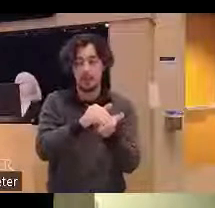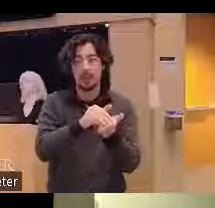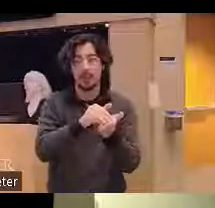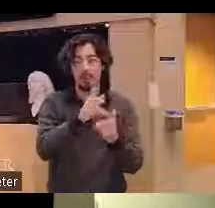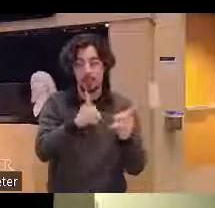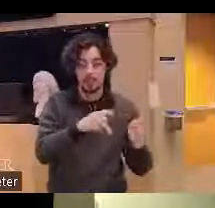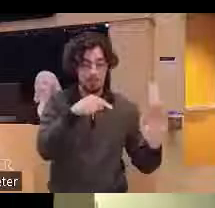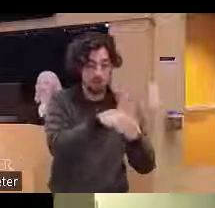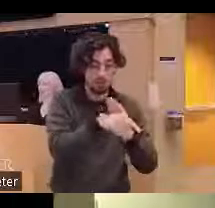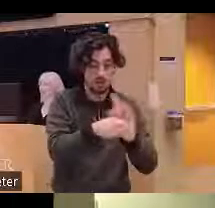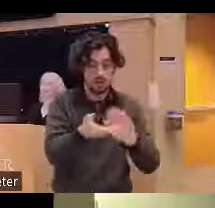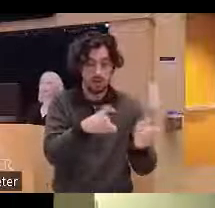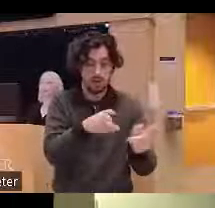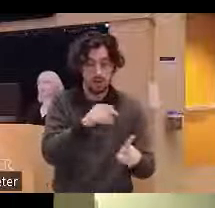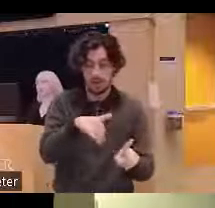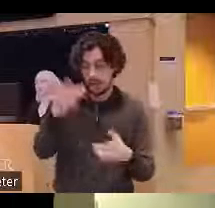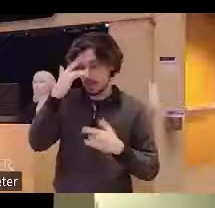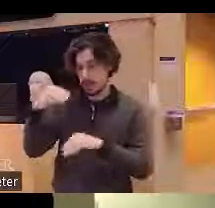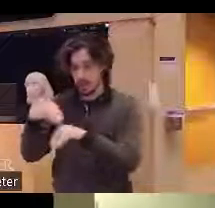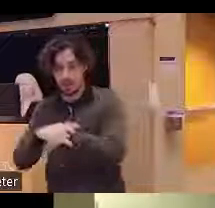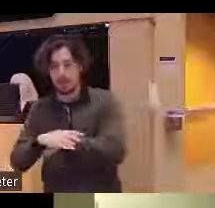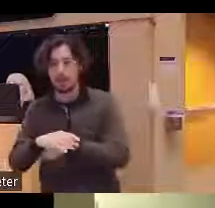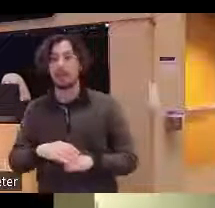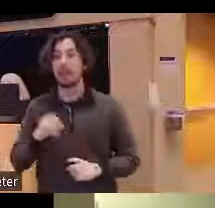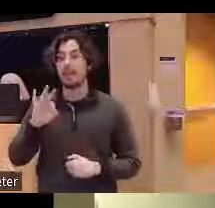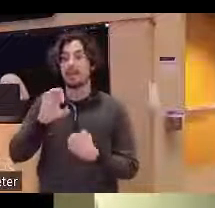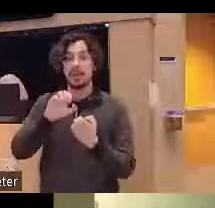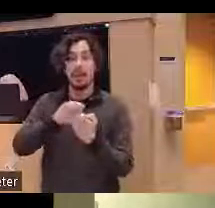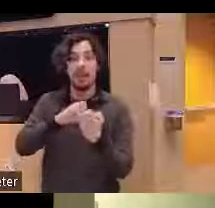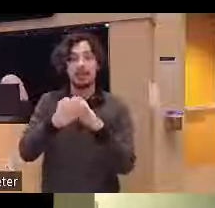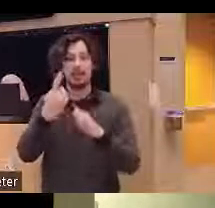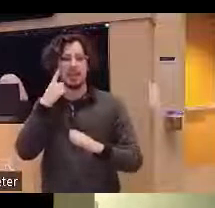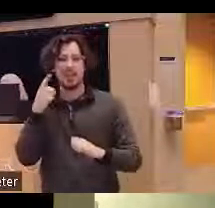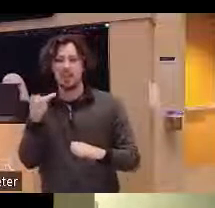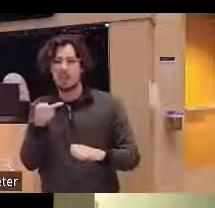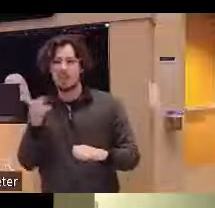evolution thinks that you're going to have trouble getting along with people you know it really wants